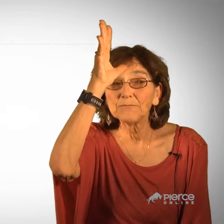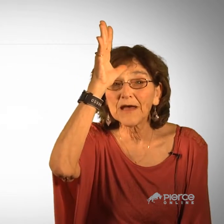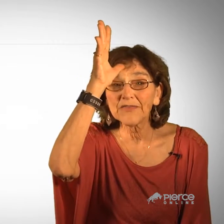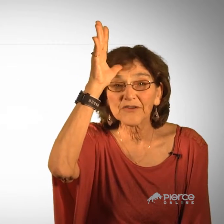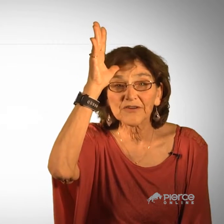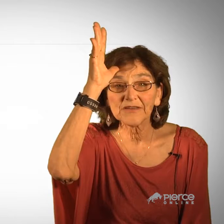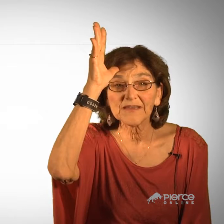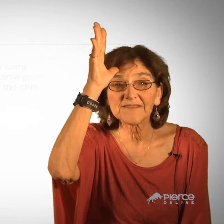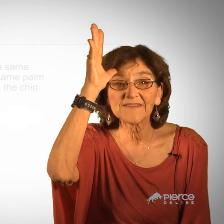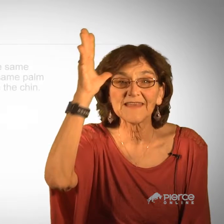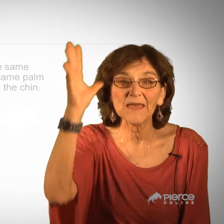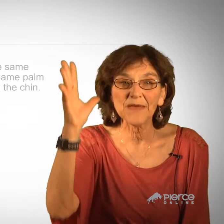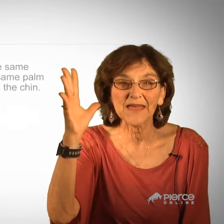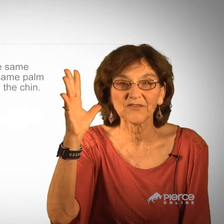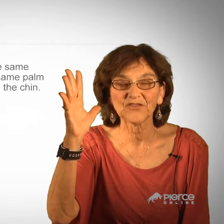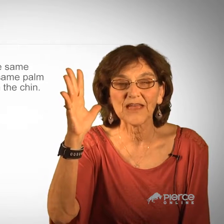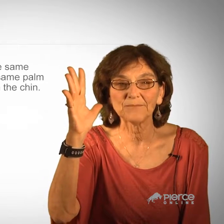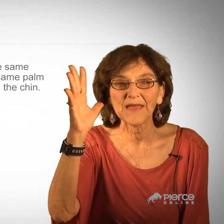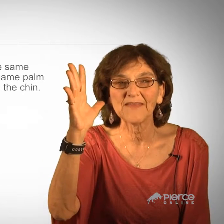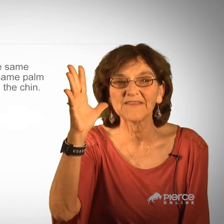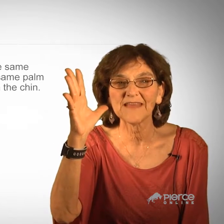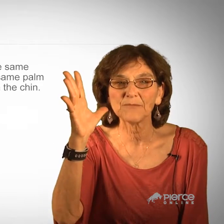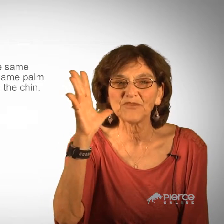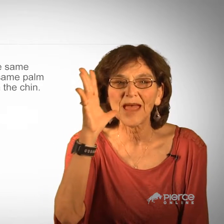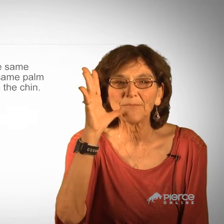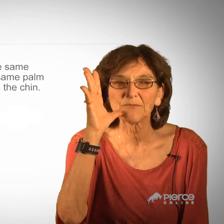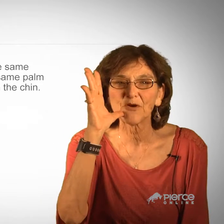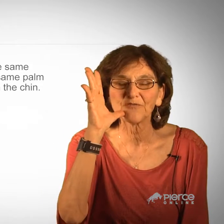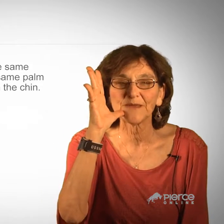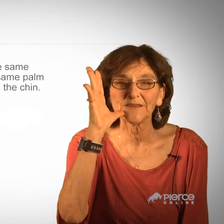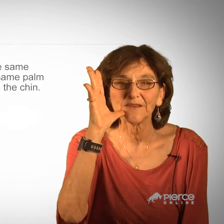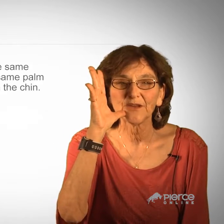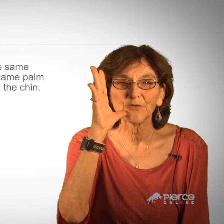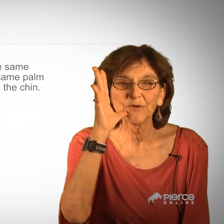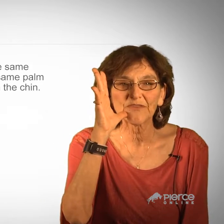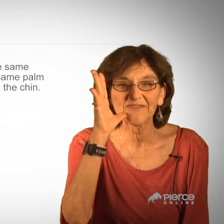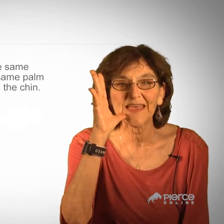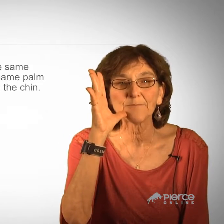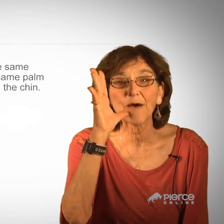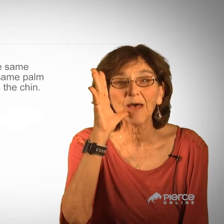MOTHER is the same handshape and the same tapping movement with the same palm